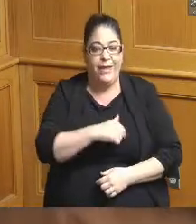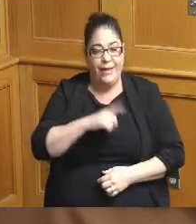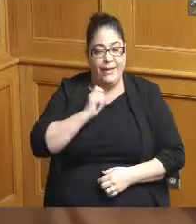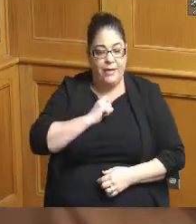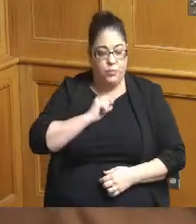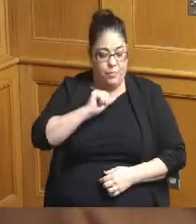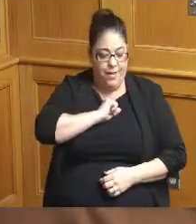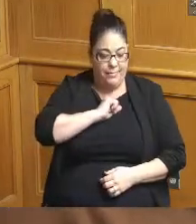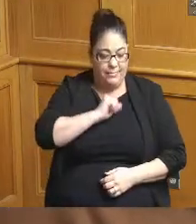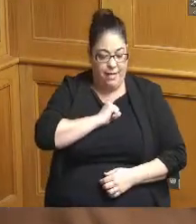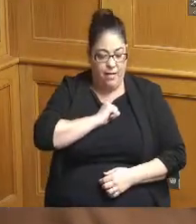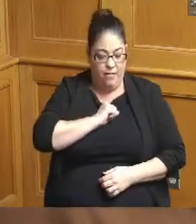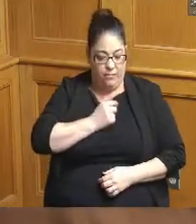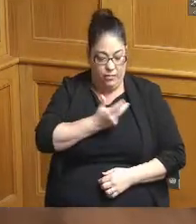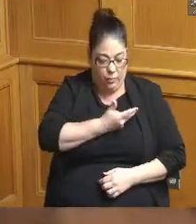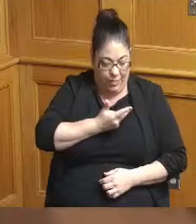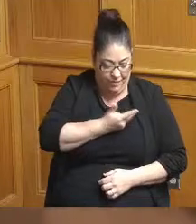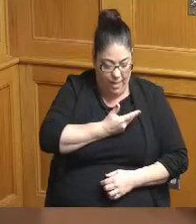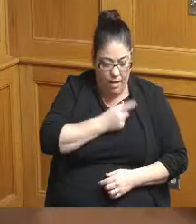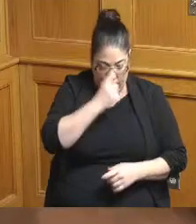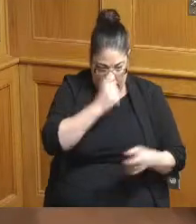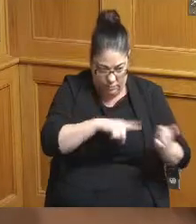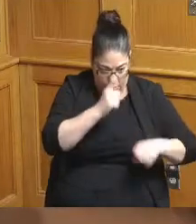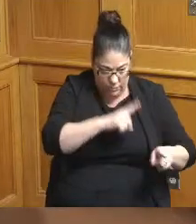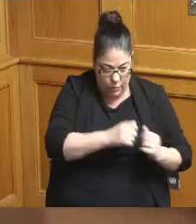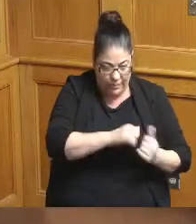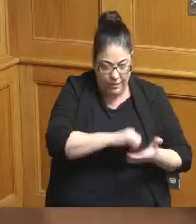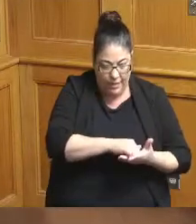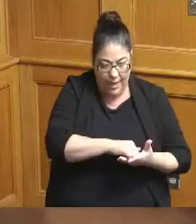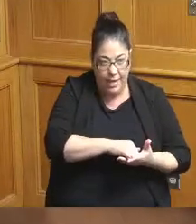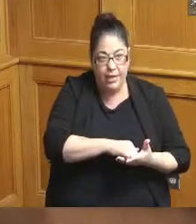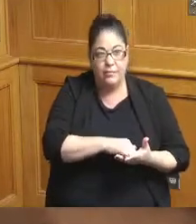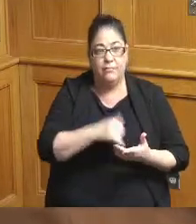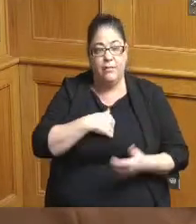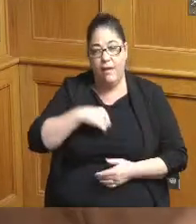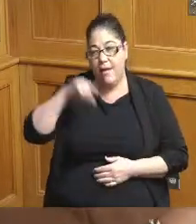that was my point I don't think that there were questions that I've asked I have not gotten any